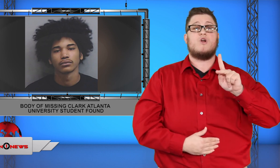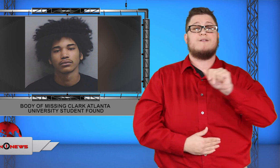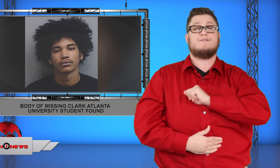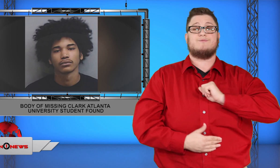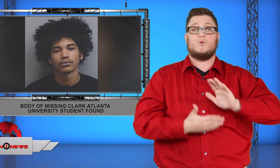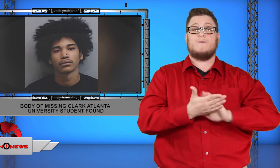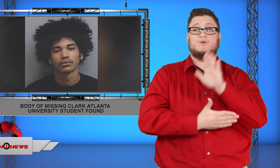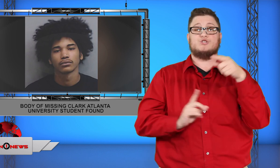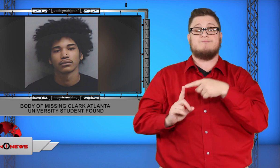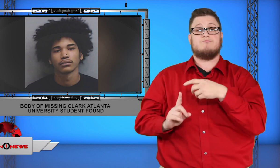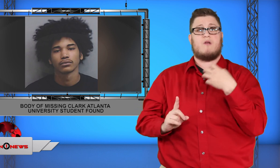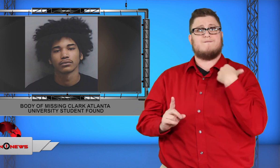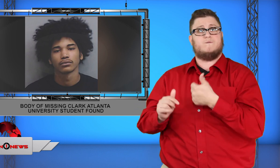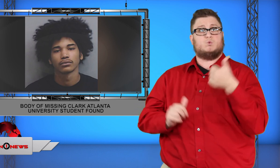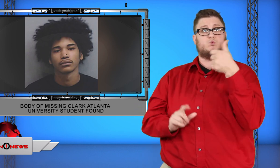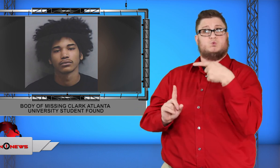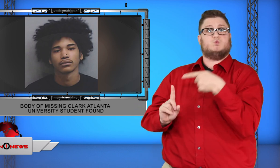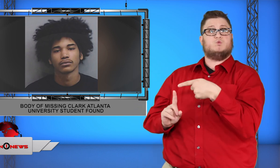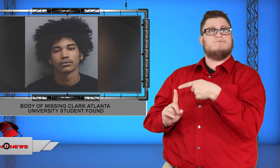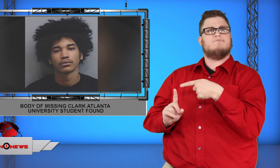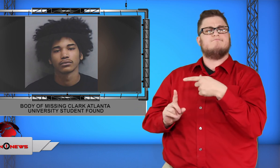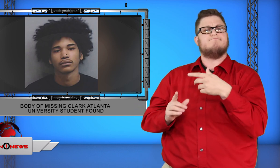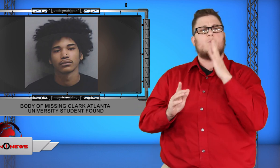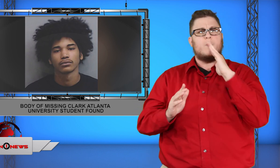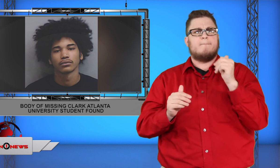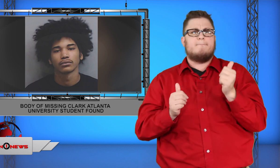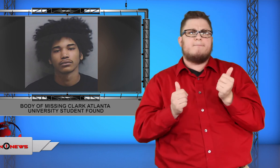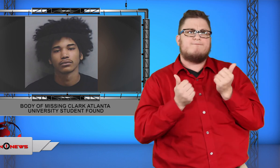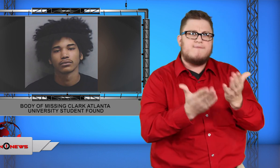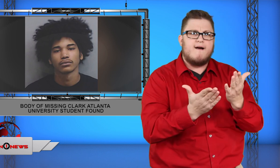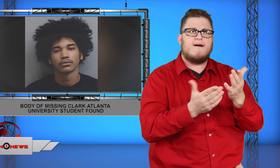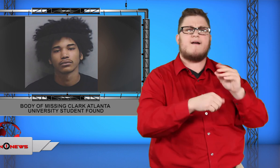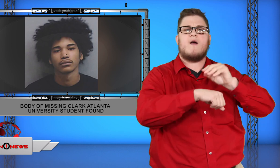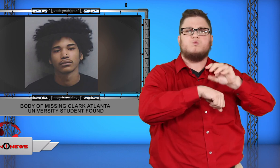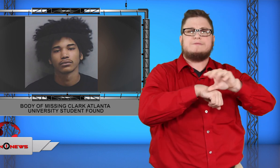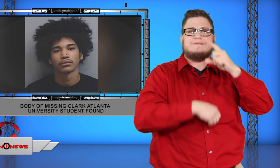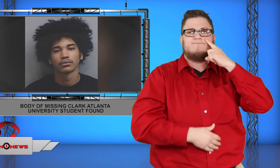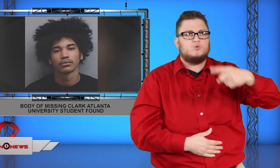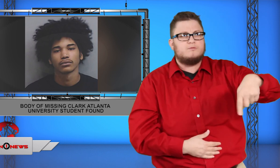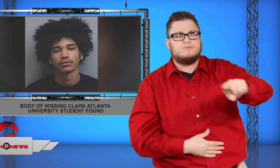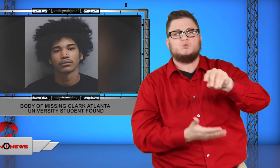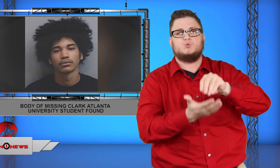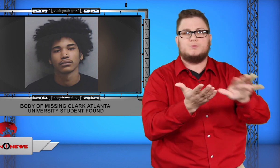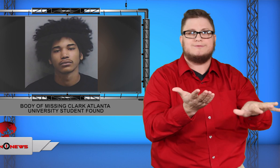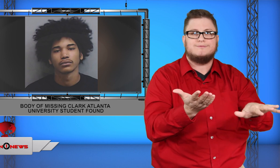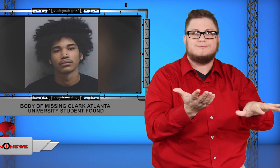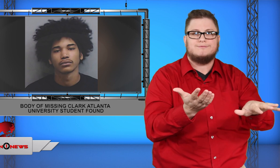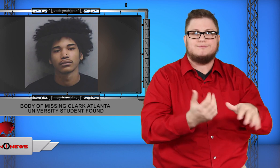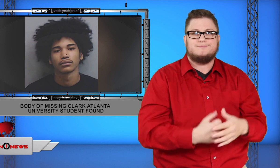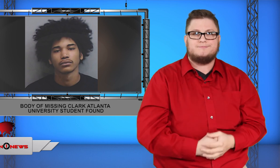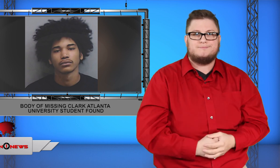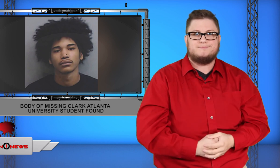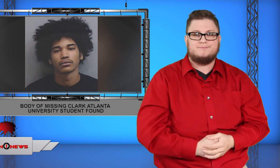Officials from Clark Atlanta University say they will provide counseling to students.